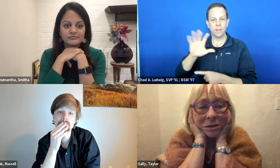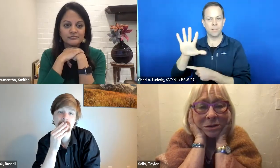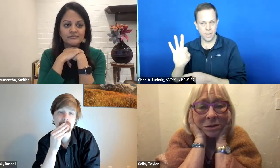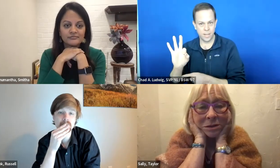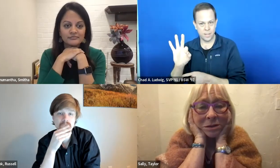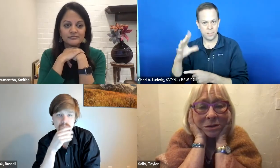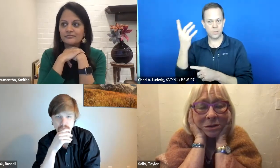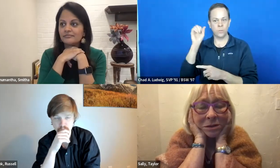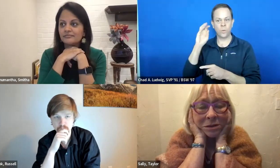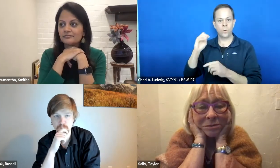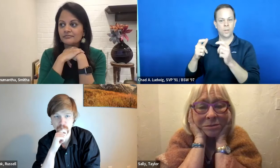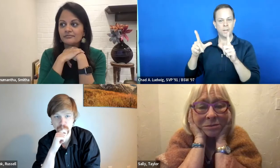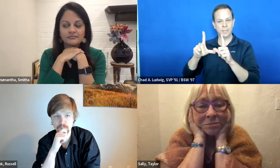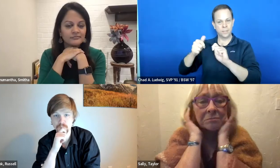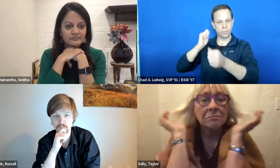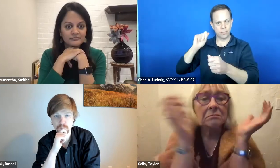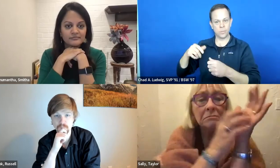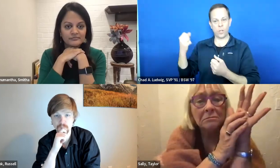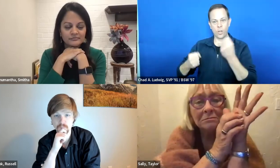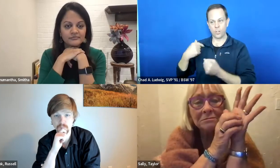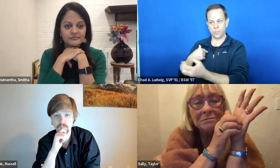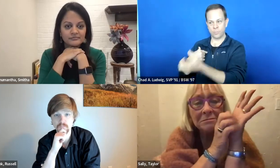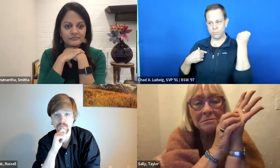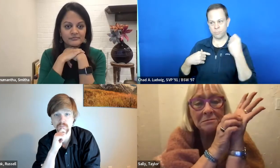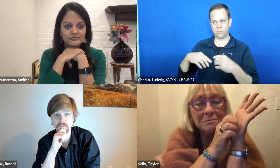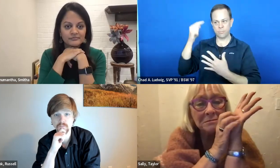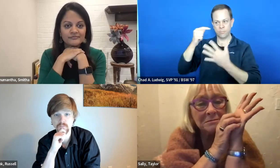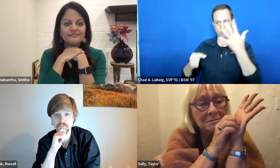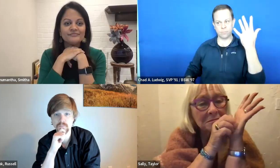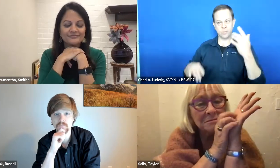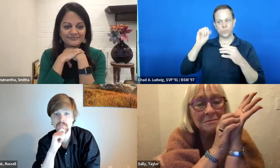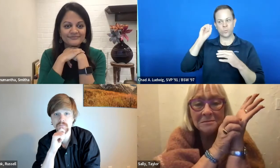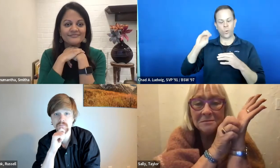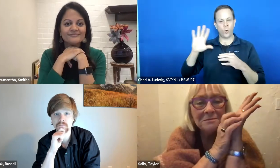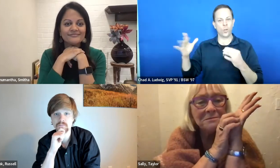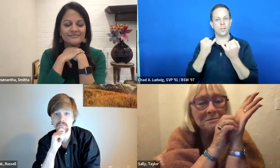She couldn't drive anymore at about 59. She had her license revoked, her car revoked,